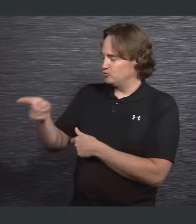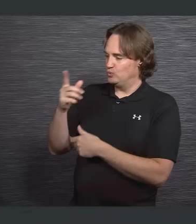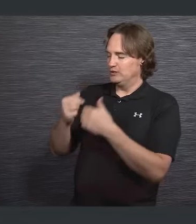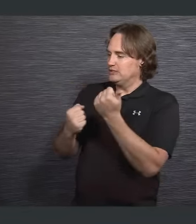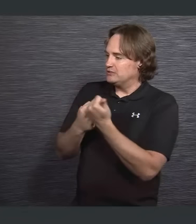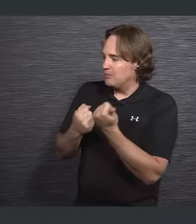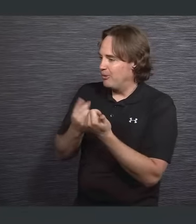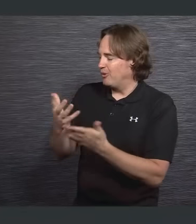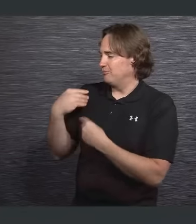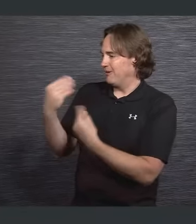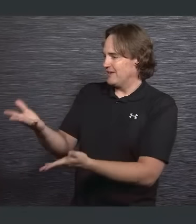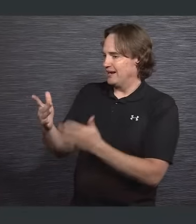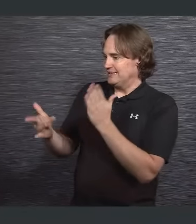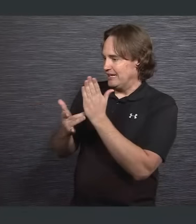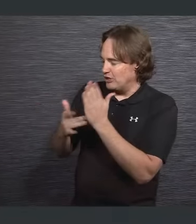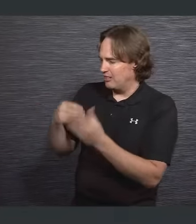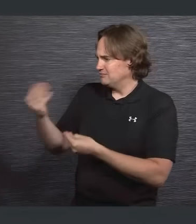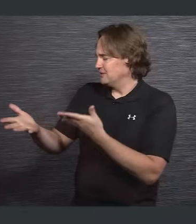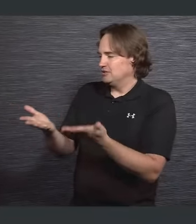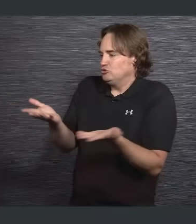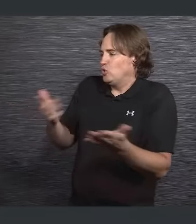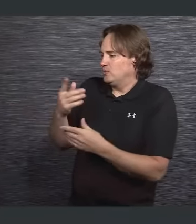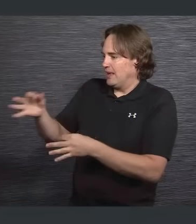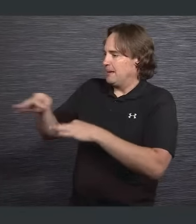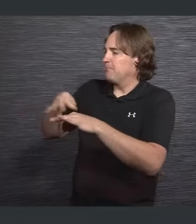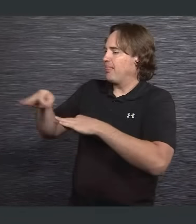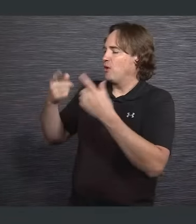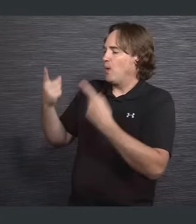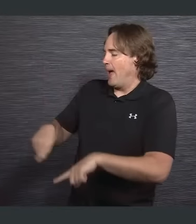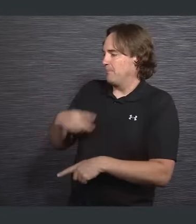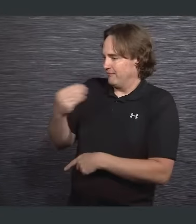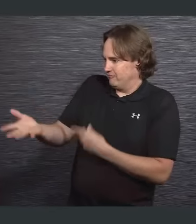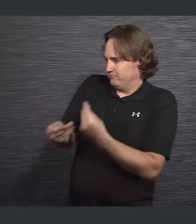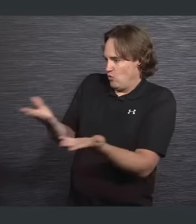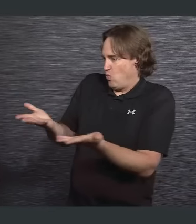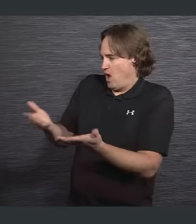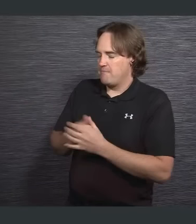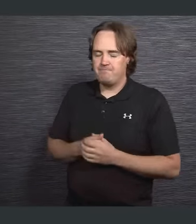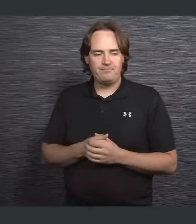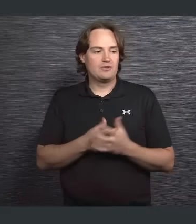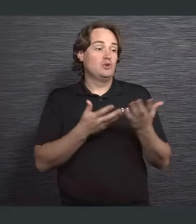of providing technology. Tell us about using that technology in the film. Well, I mean, there were--